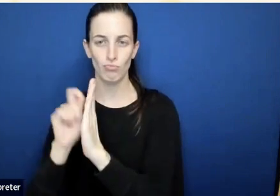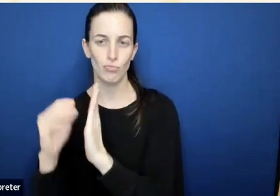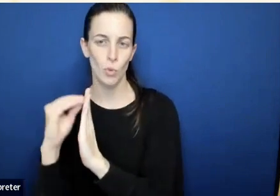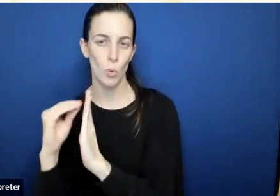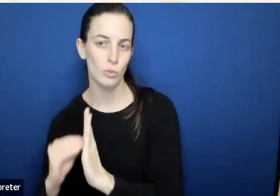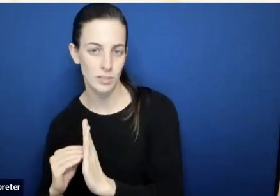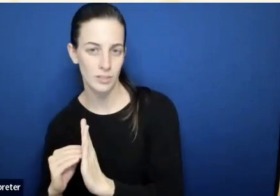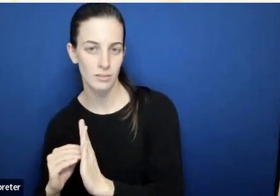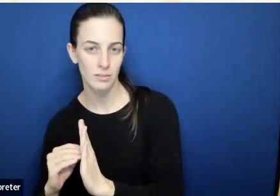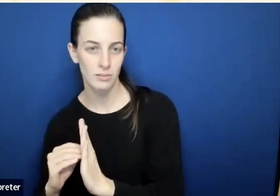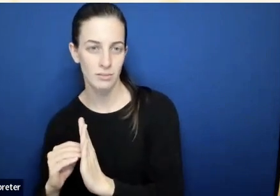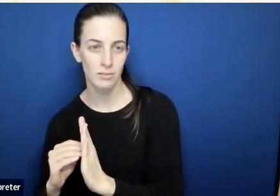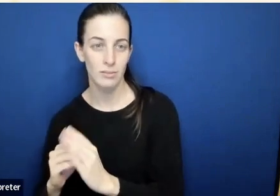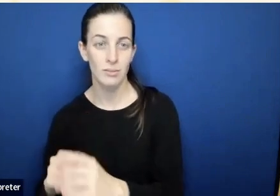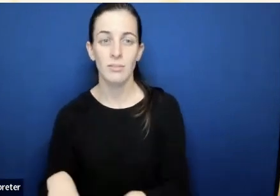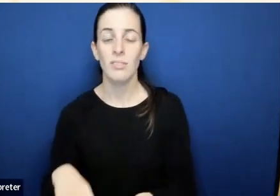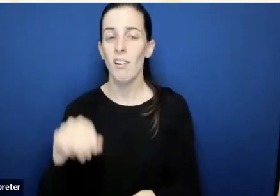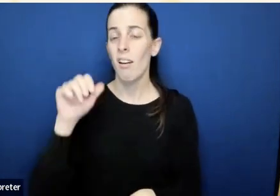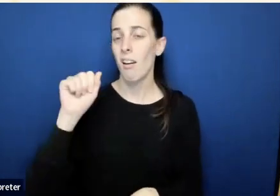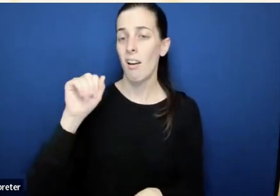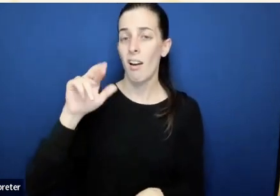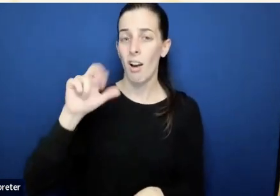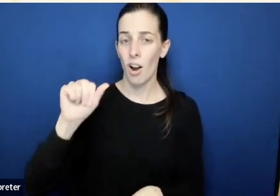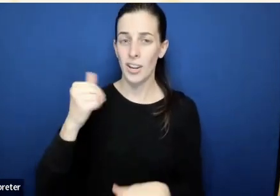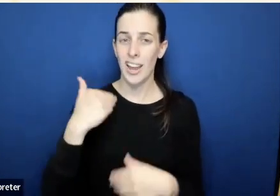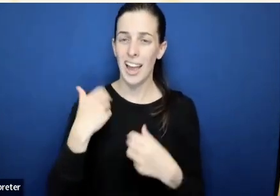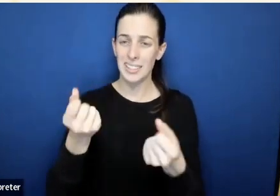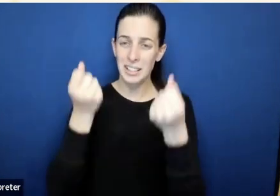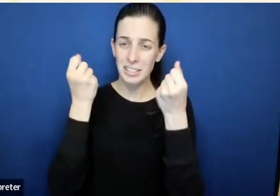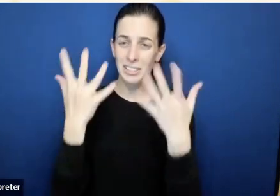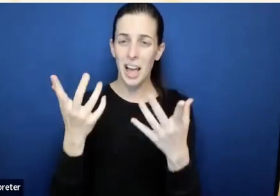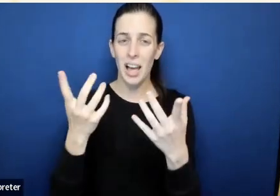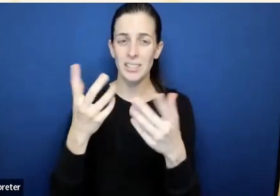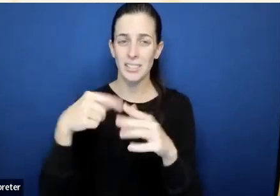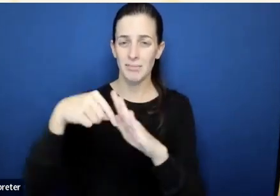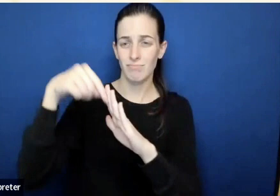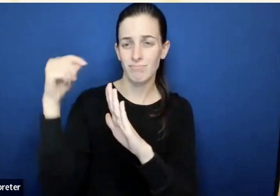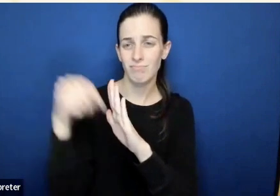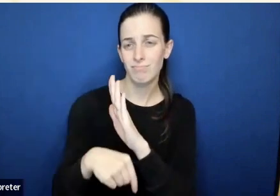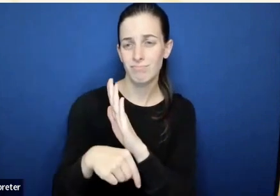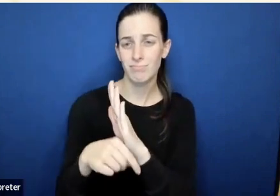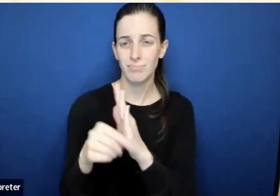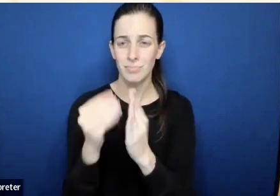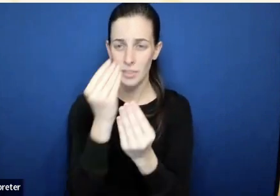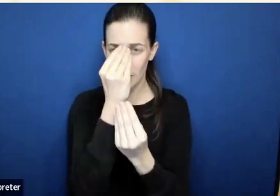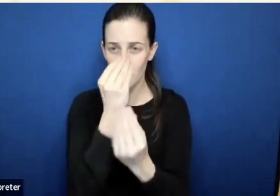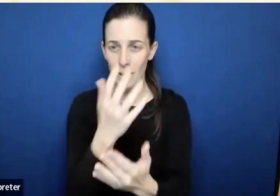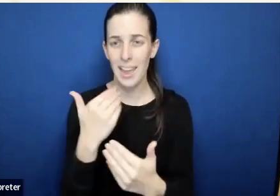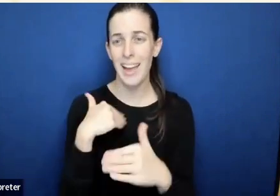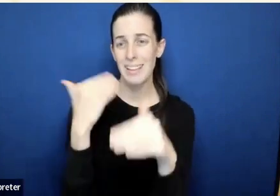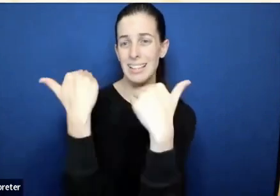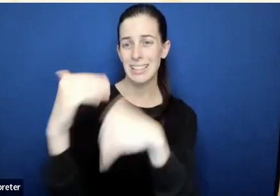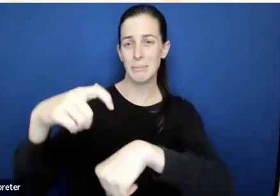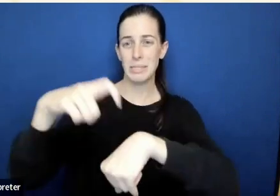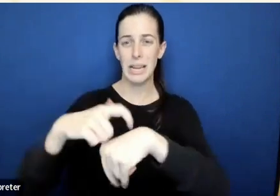The power of ARIA is immense. It has lots of features inside it. We have limited time, so let's cover some of them today.